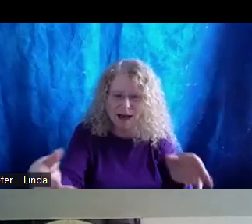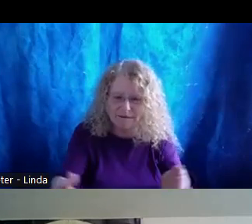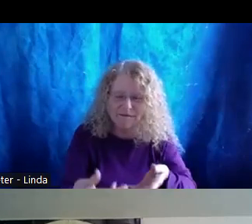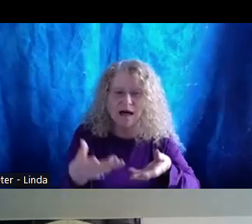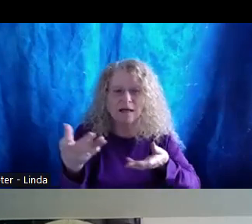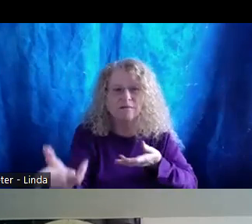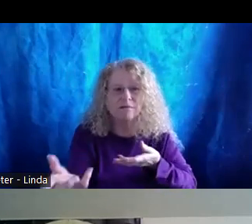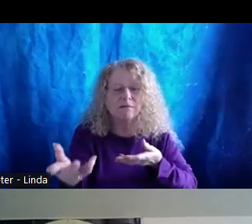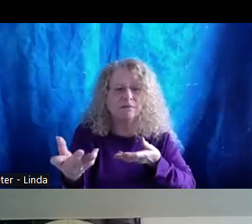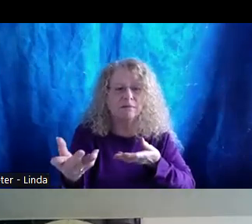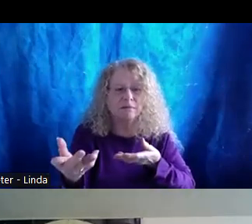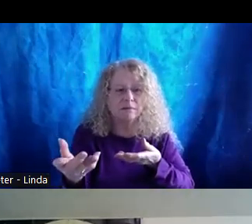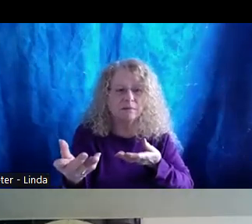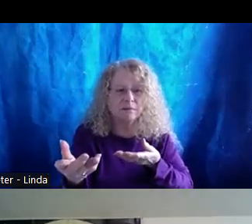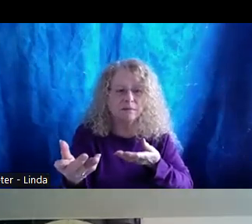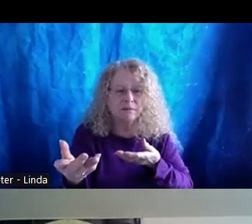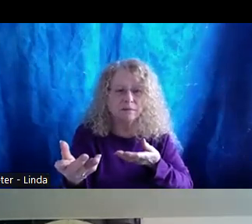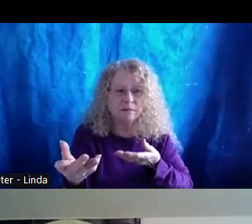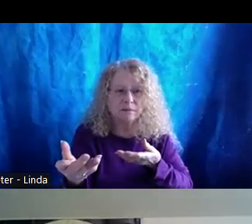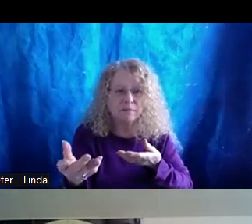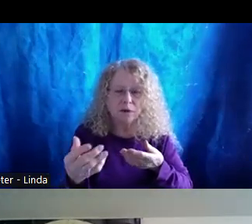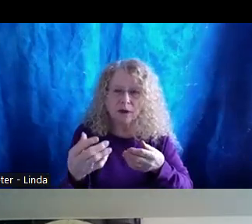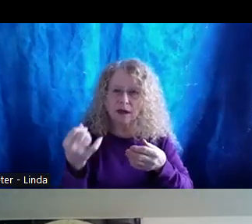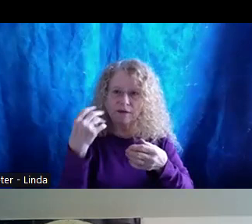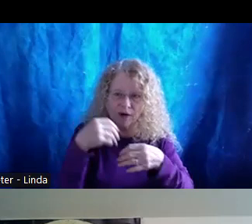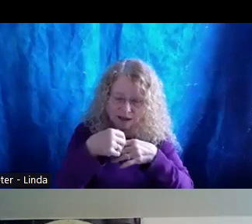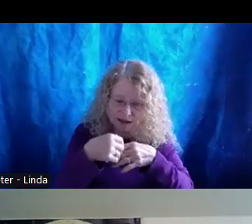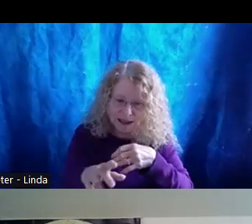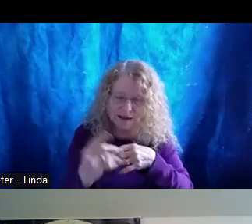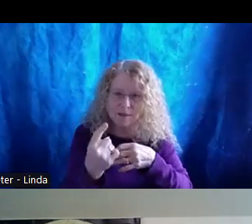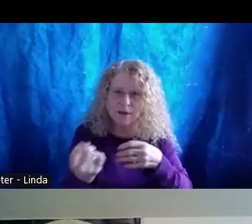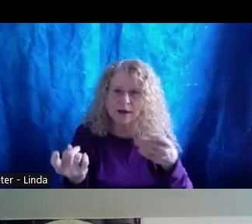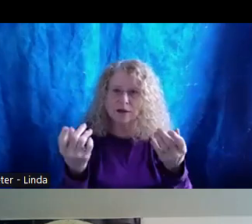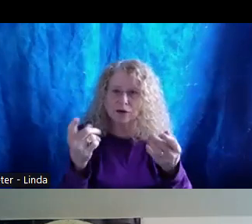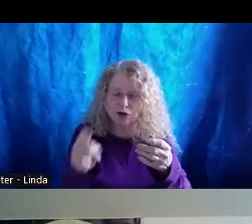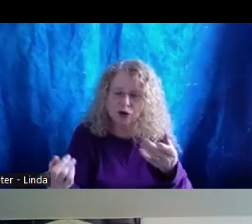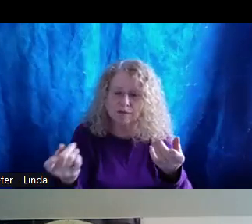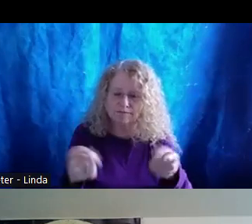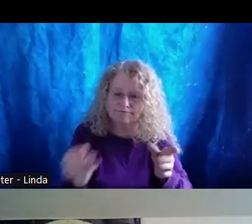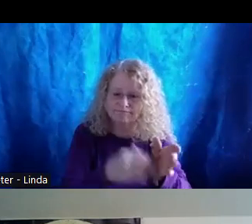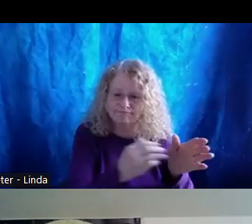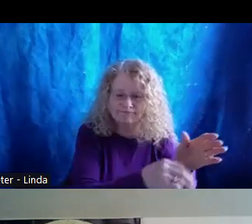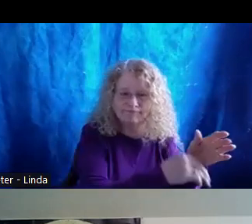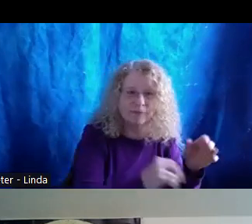BECAUSE WHEN I SEND AN INVITE OUT THROUGH OUTLOOK, WHEN I SEND A REOCCURRING INVITE IT DOESN'T COME THROUGH AS ONE E-MAIL FOR YOU, IT COMES THROUGH AS MULTIPLE E-MAILS